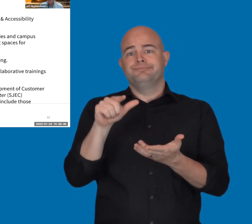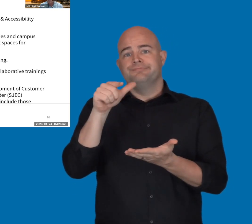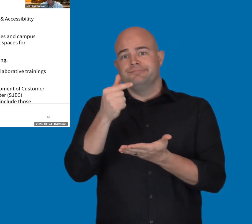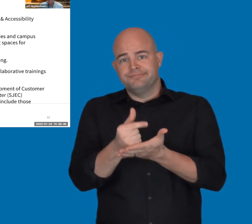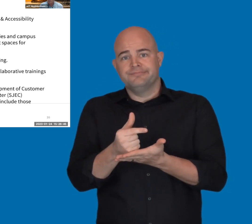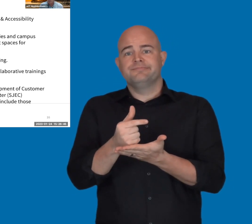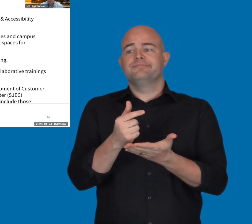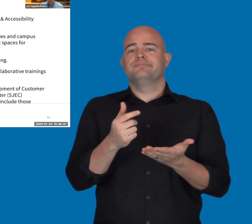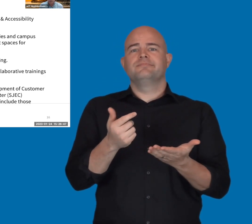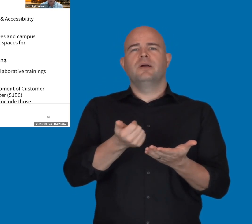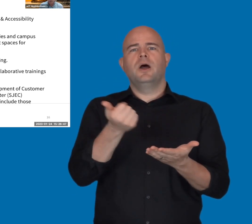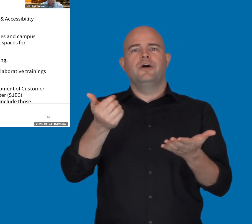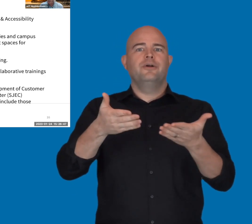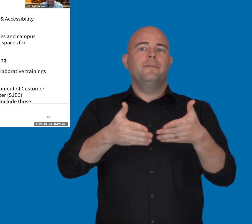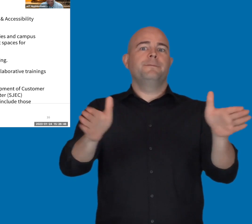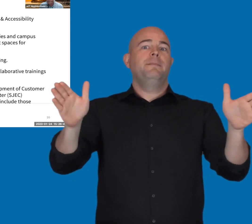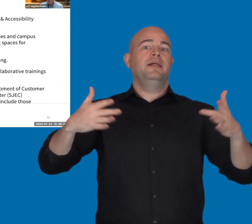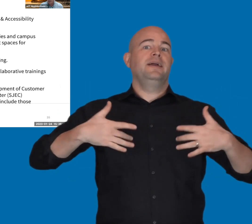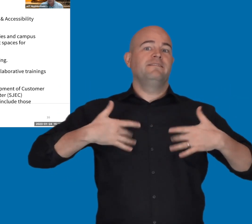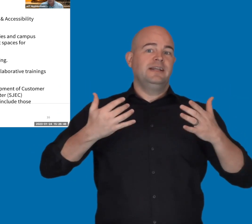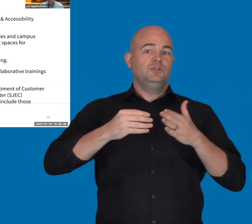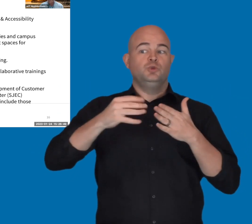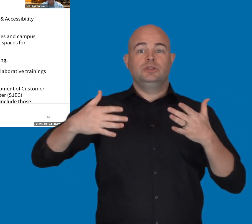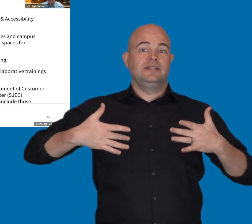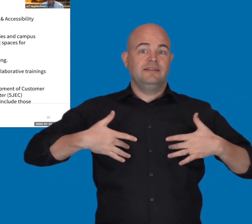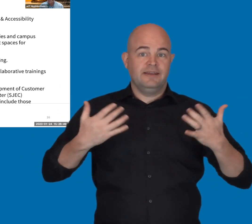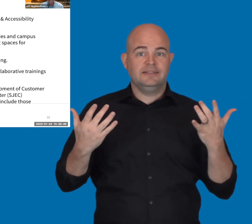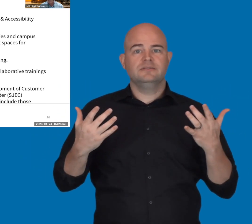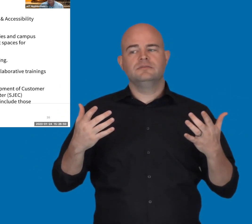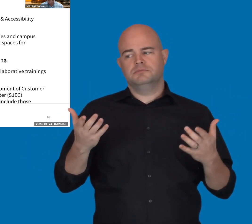but they support institutional licenses of Fusion and Kurzweil.